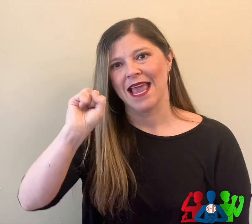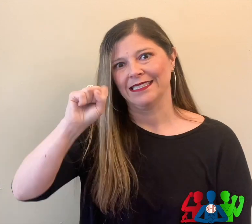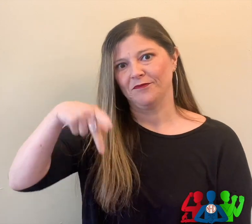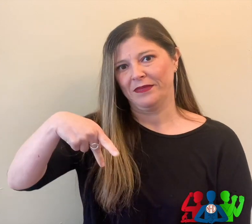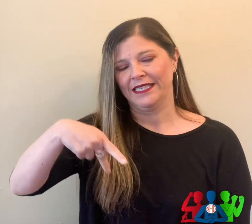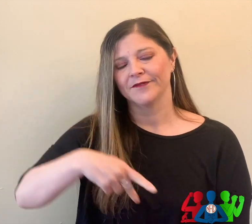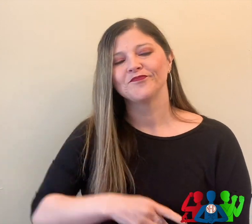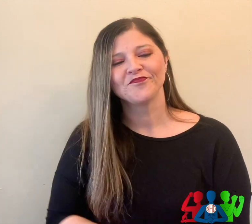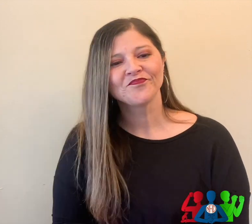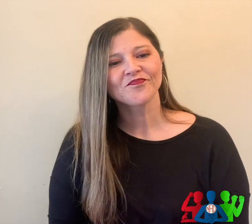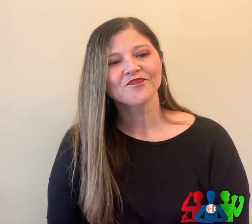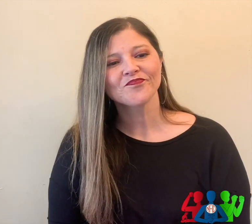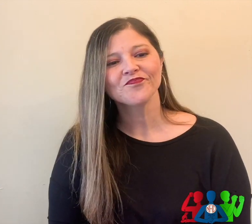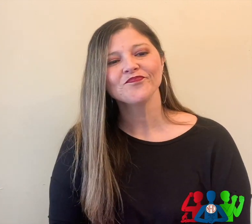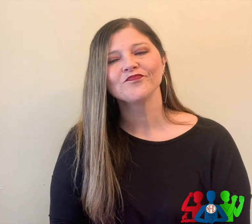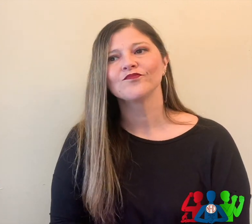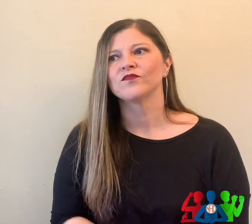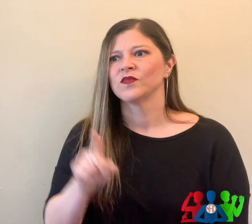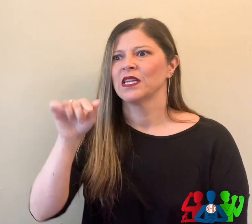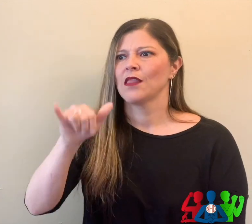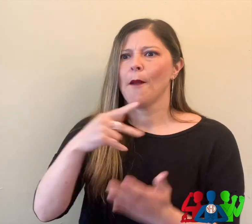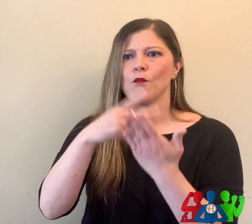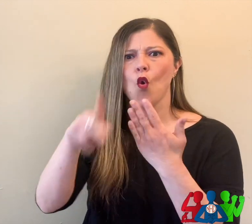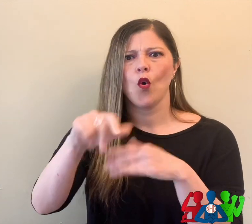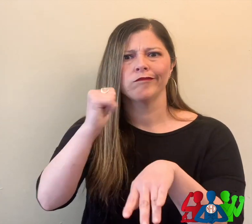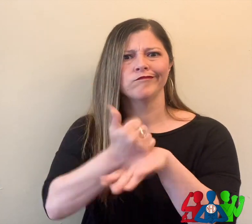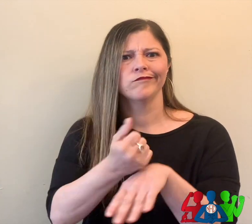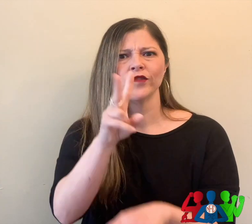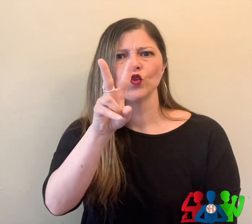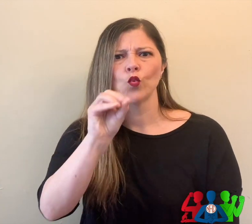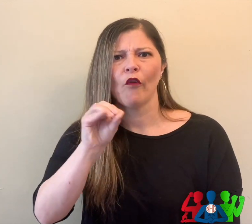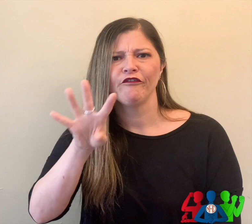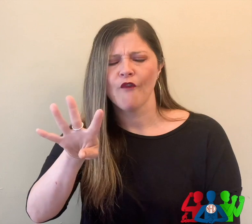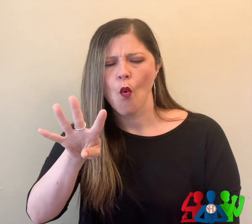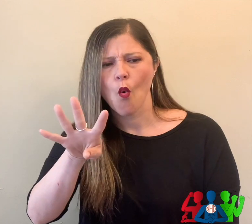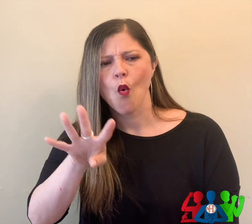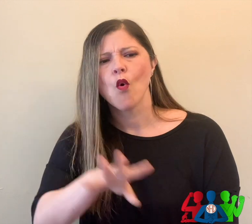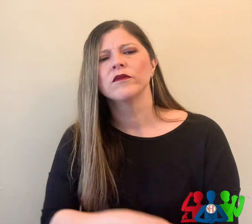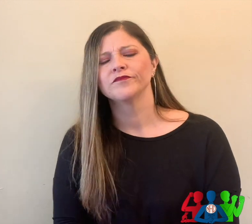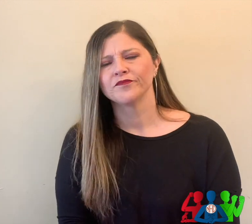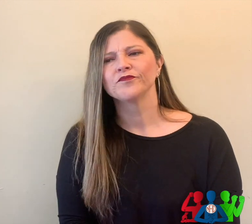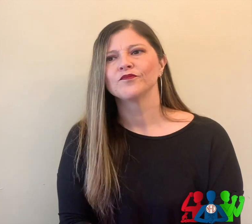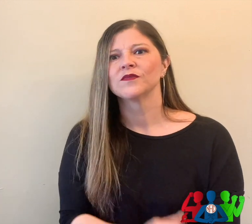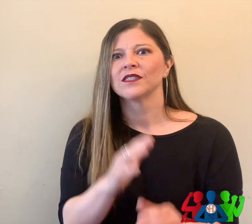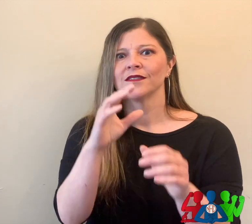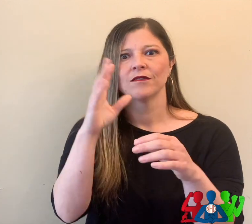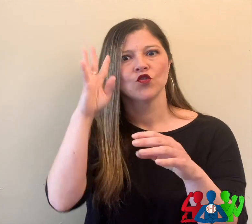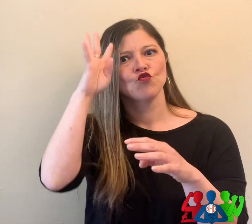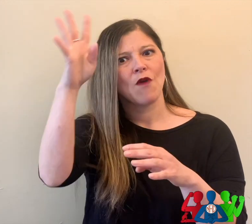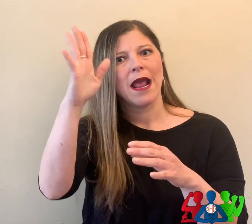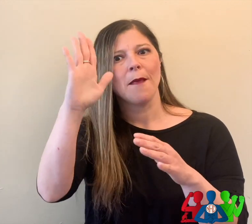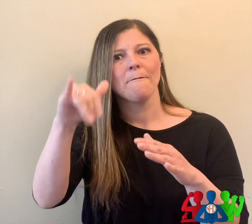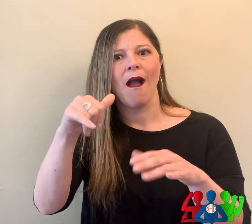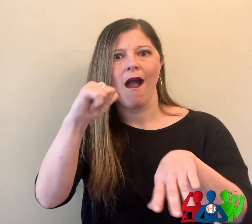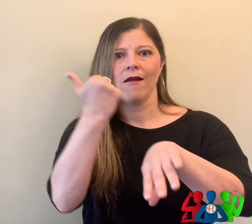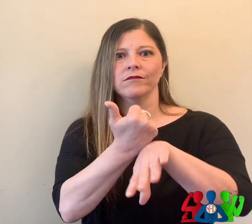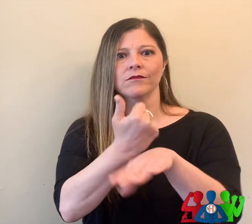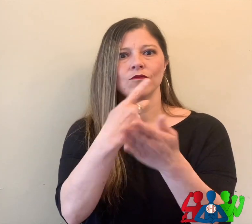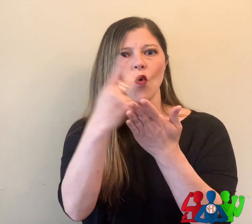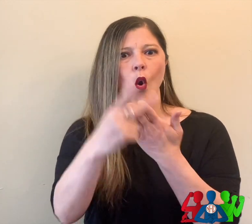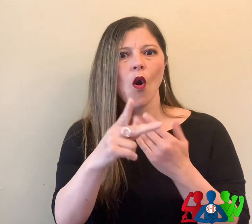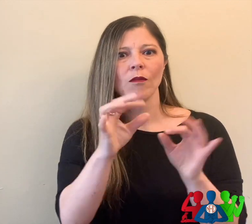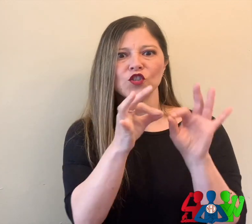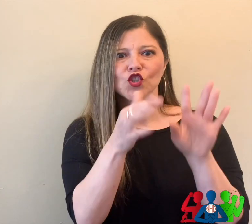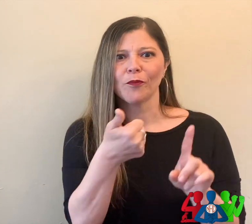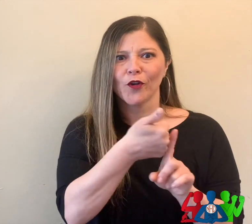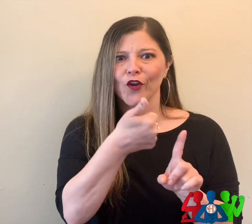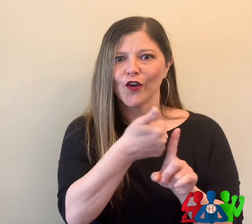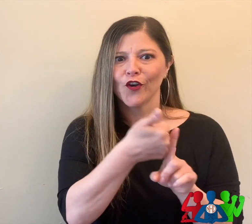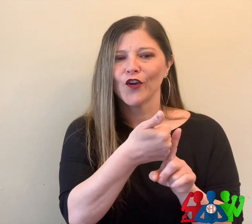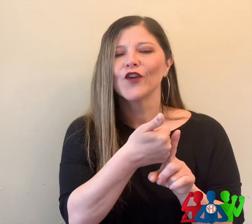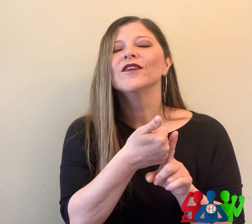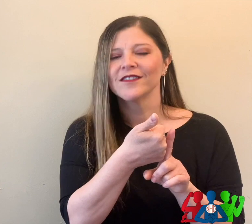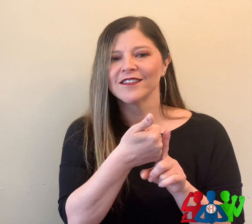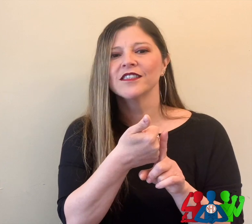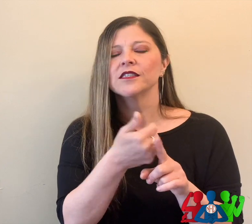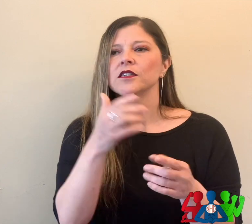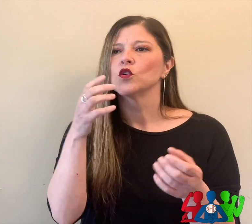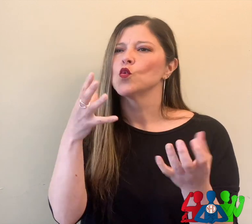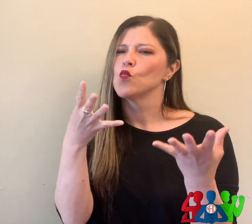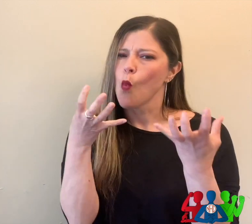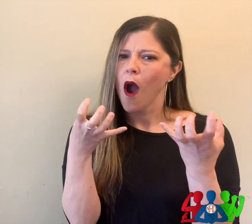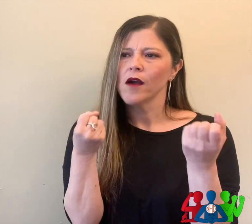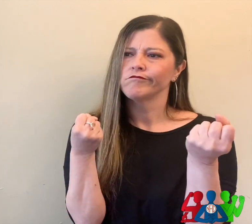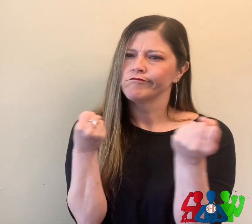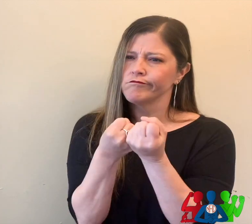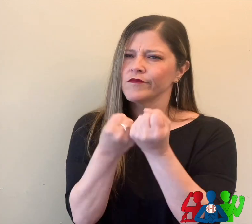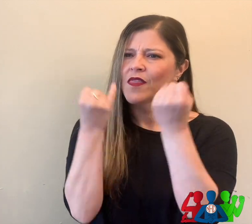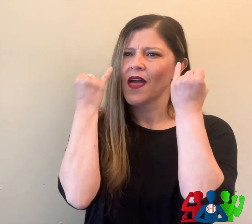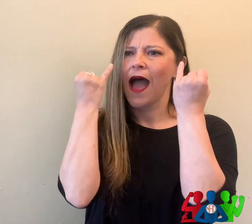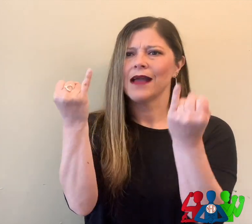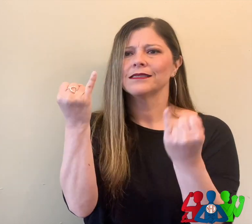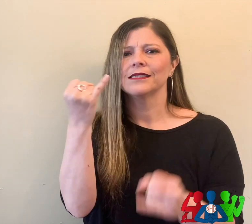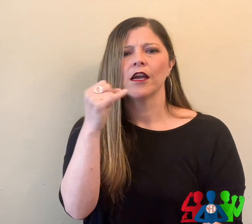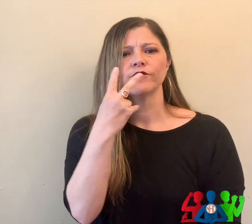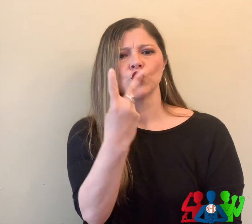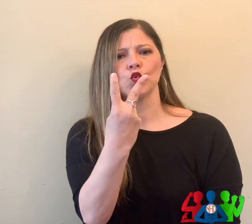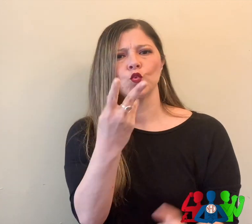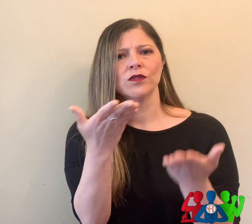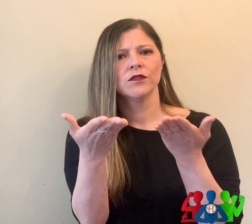Program. That program was established in 2004, created by an interpreter who wanted to